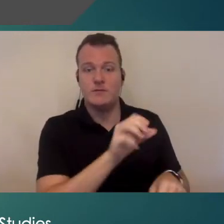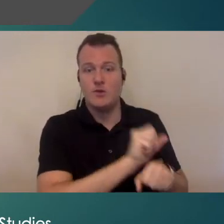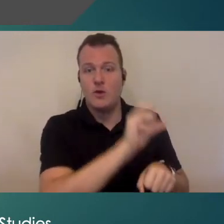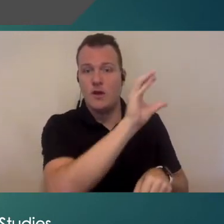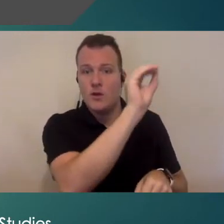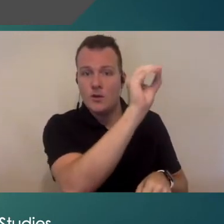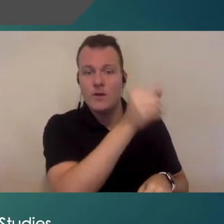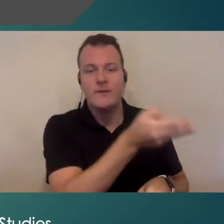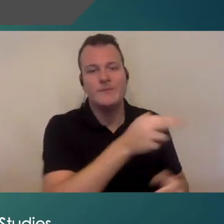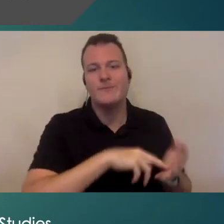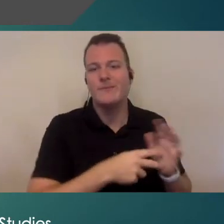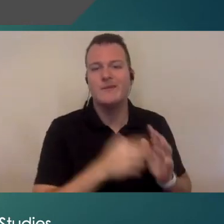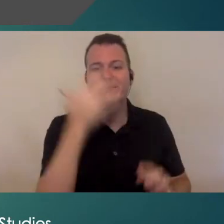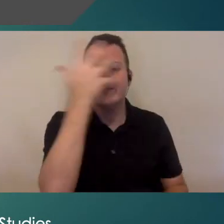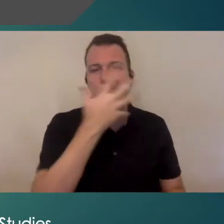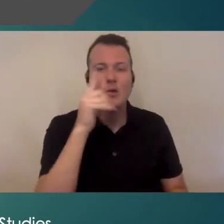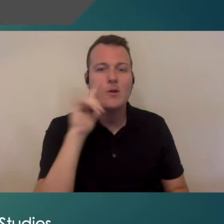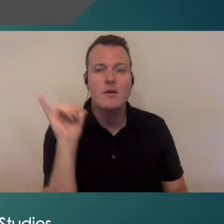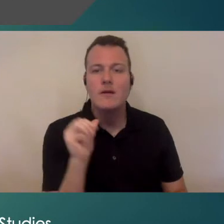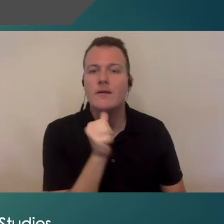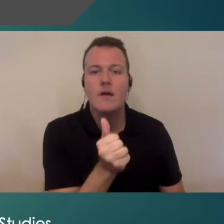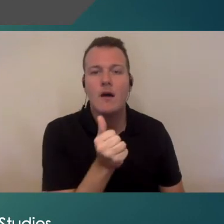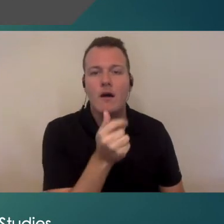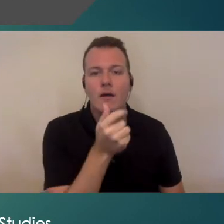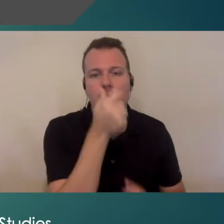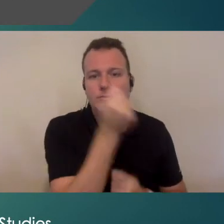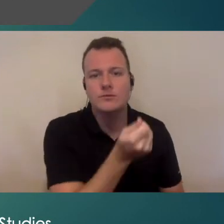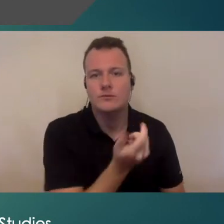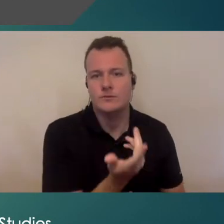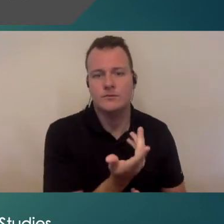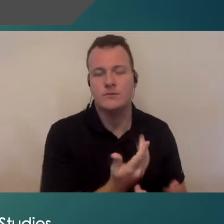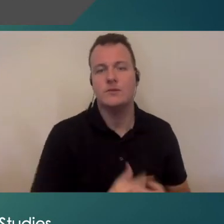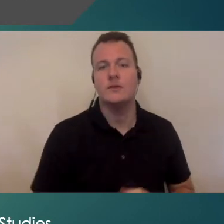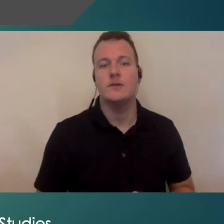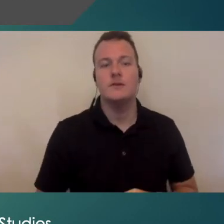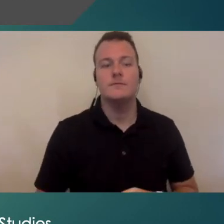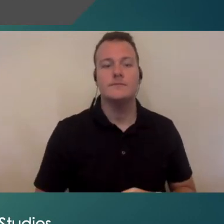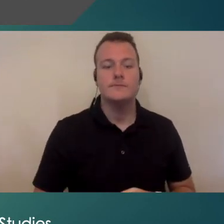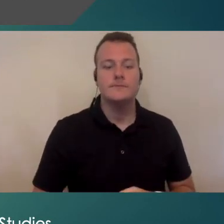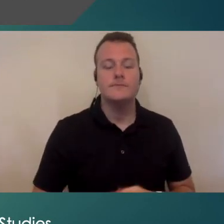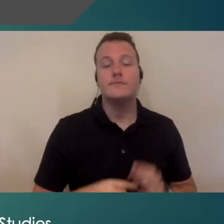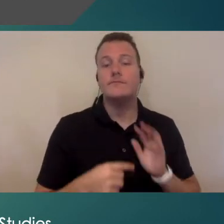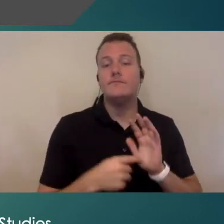employer, it just appears you don't care. And so some questions that might be